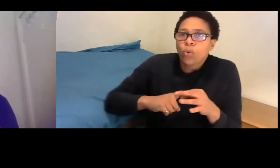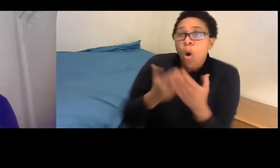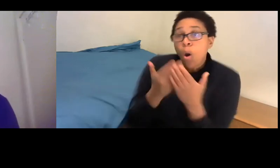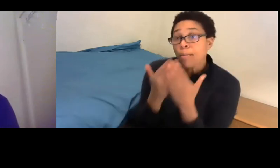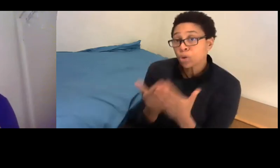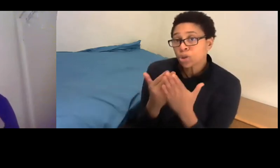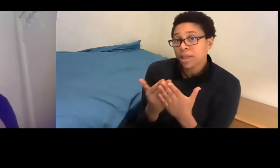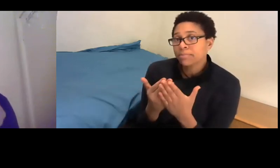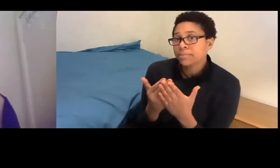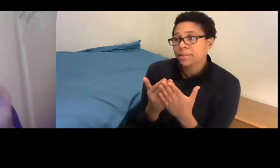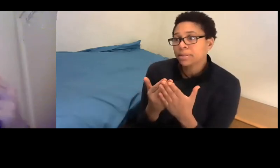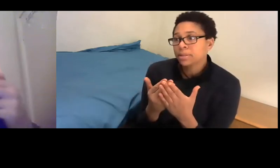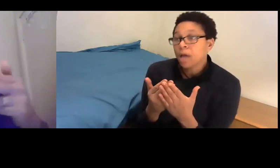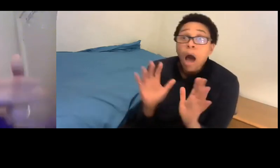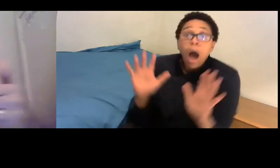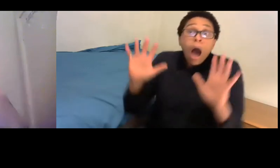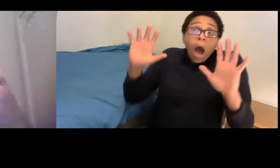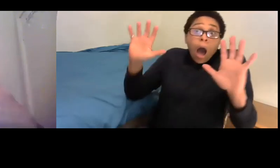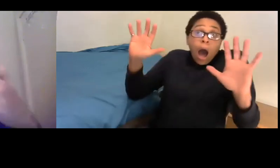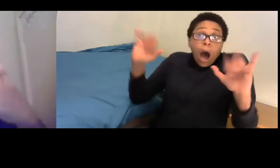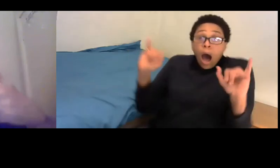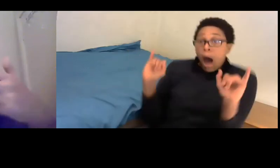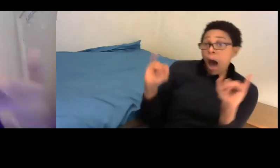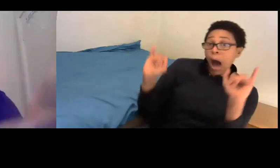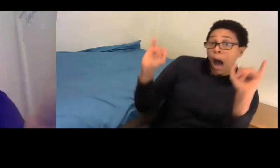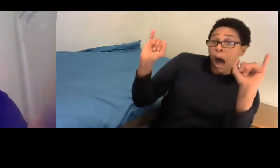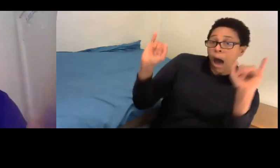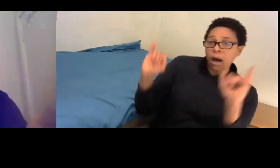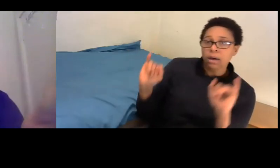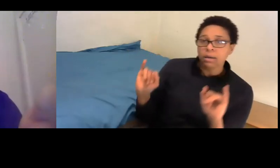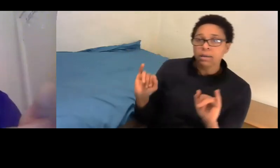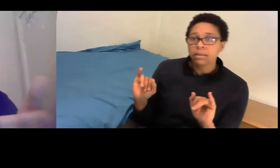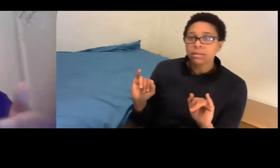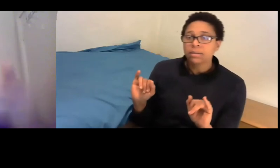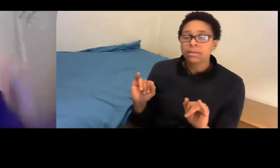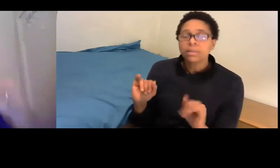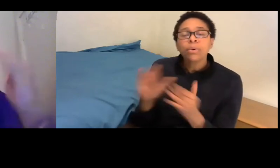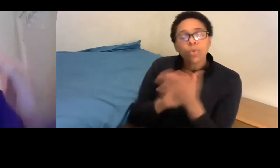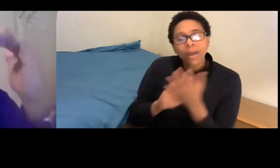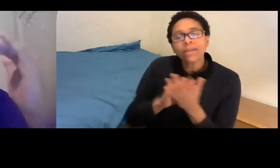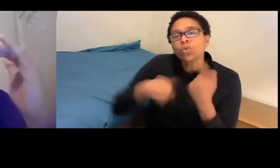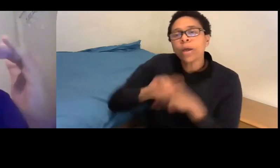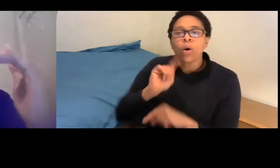of the silencing, like, it will never, you will always remain new. It can never be built upon.